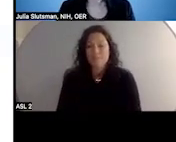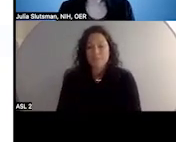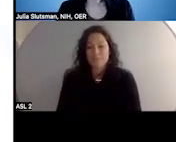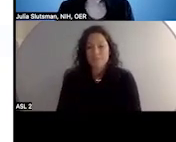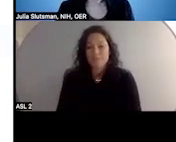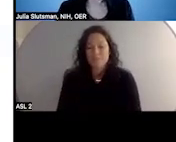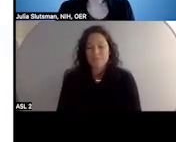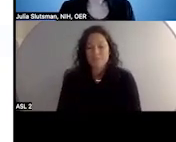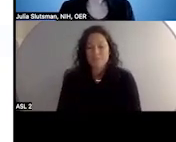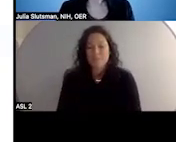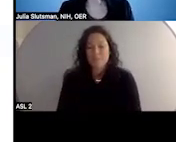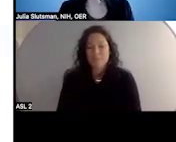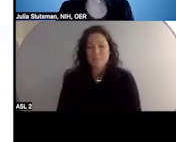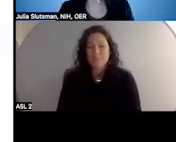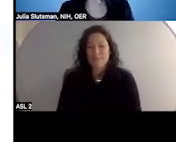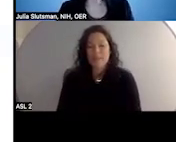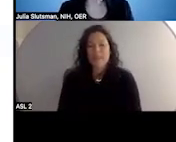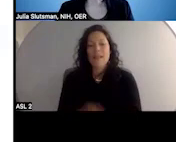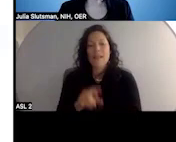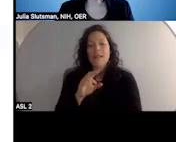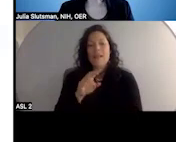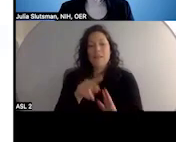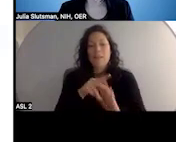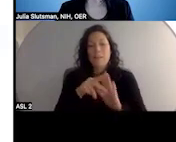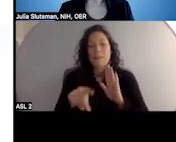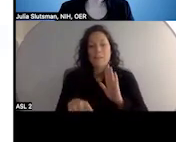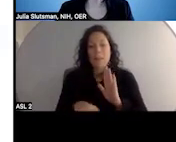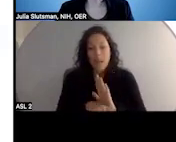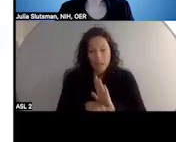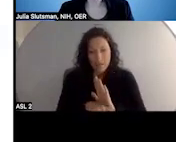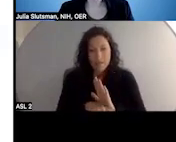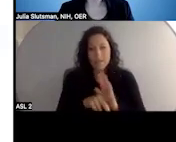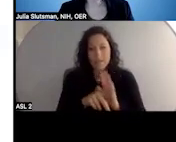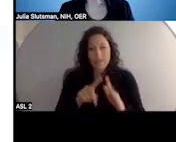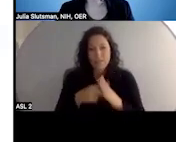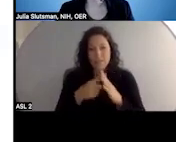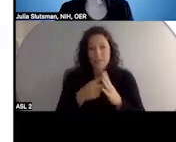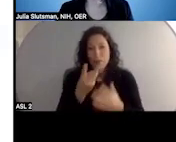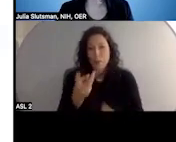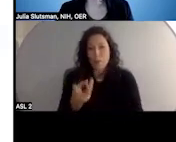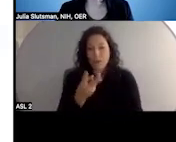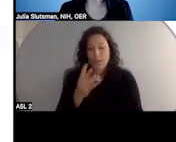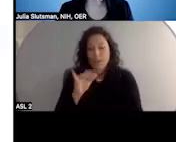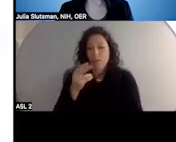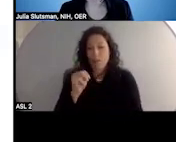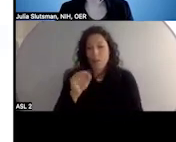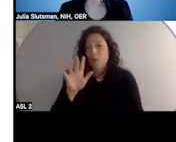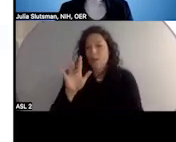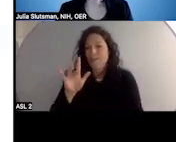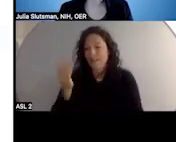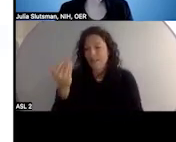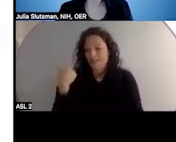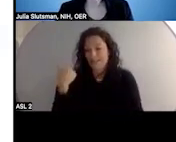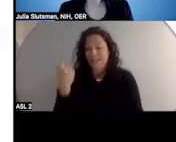The data policy went into effect last Wednesday, January 25th, but has been in the making for over 6 years.